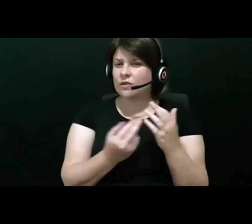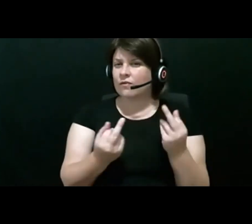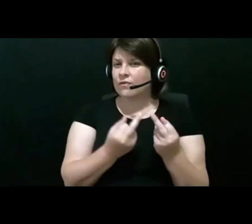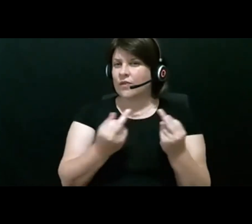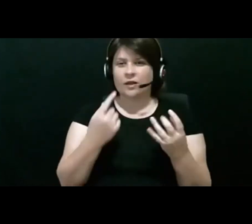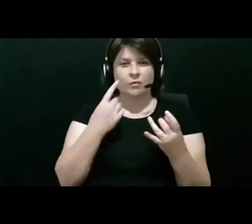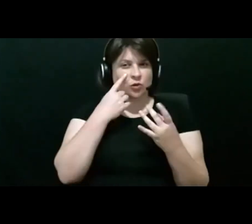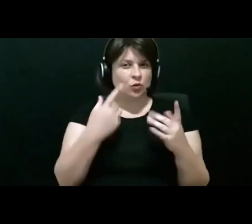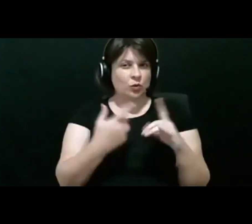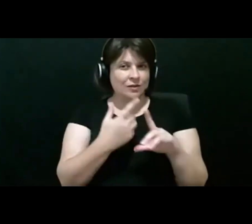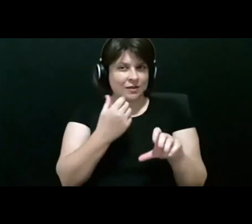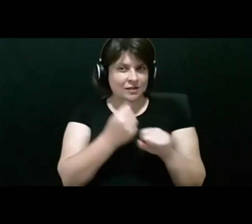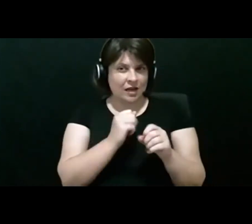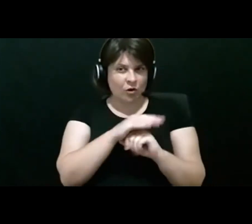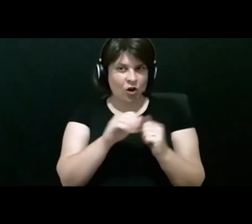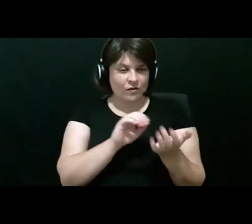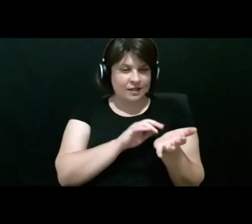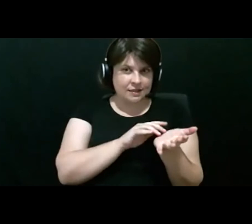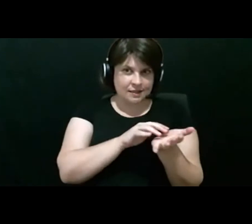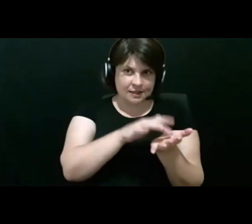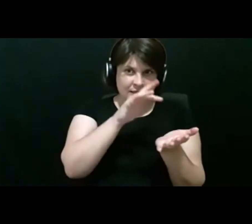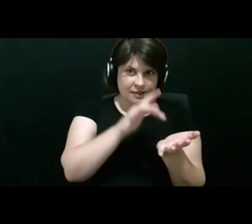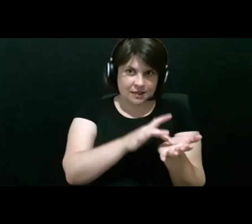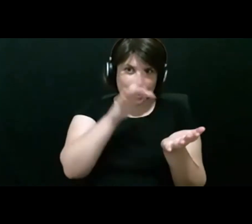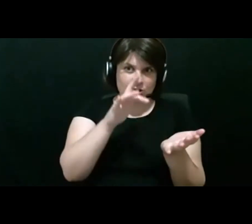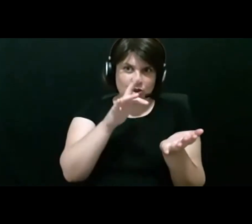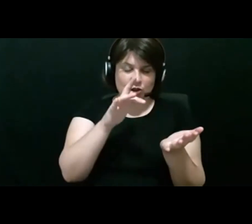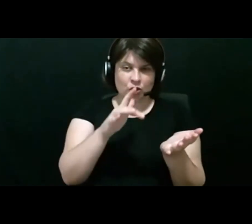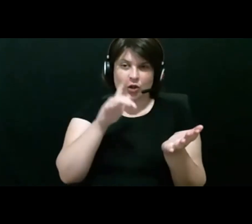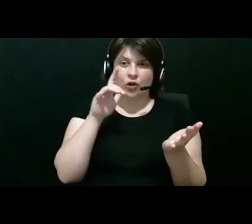of touch cues? For example, double tap on hip bone for nappy changes?